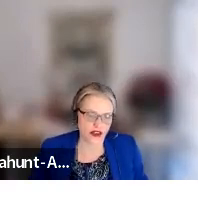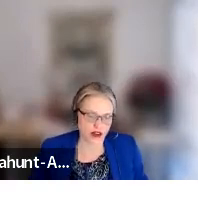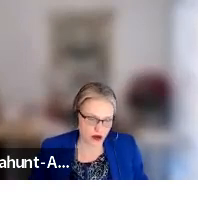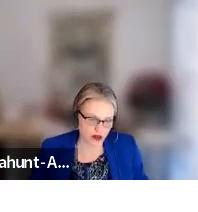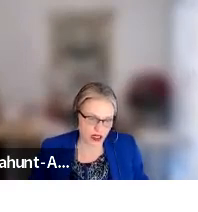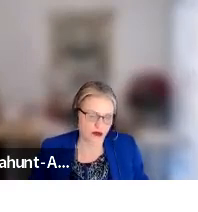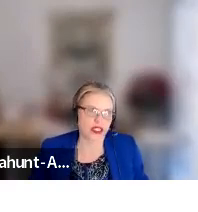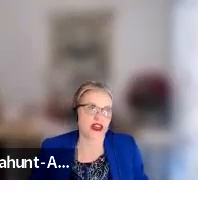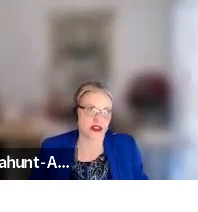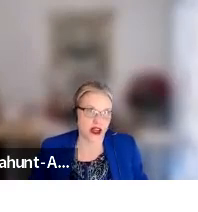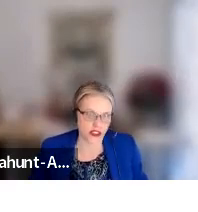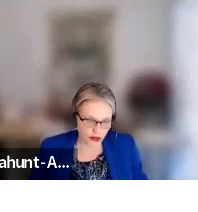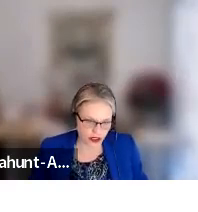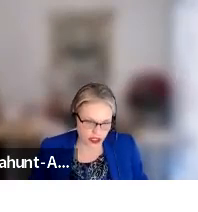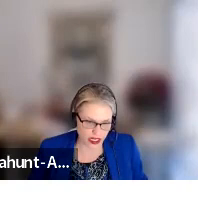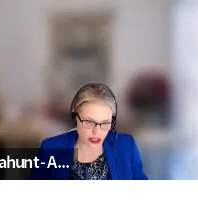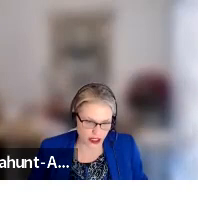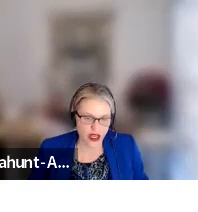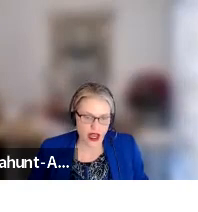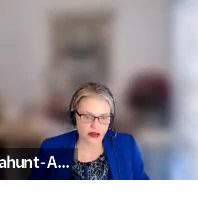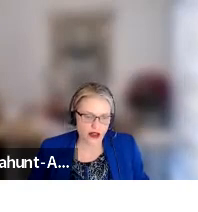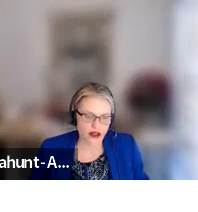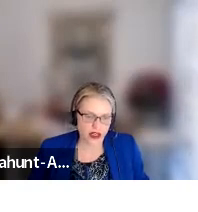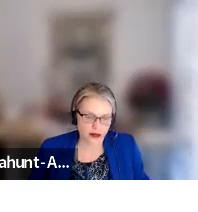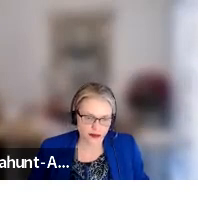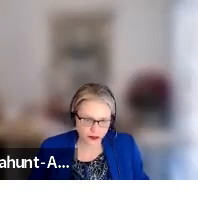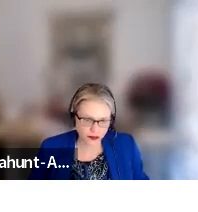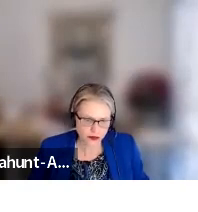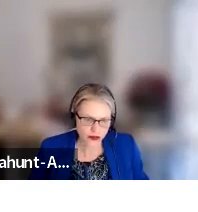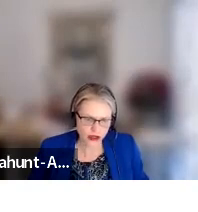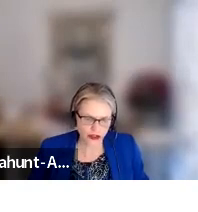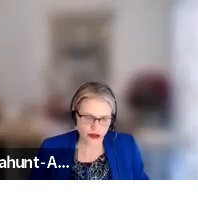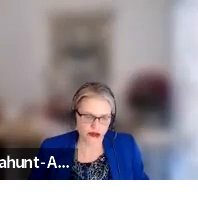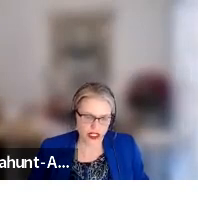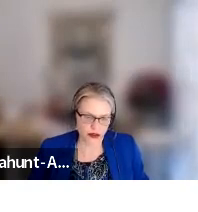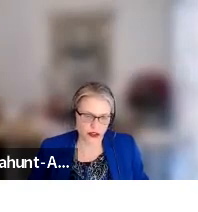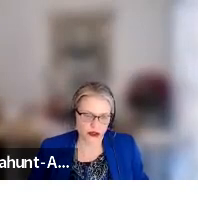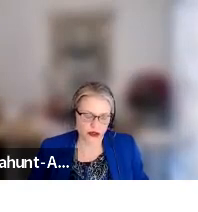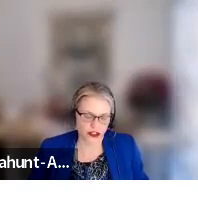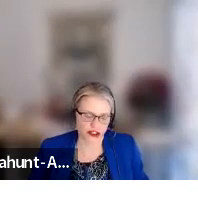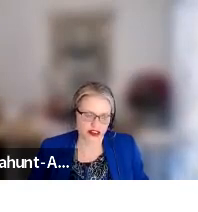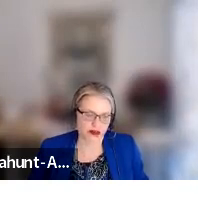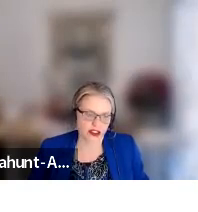And then, there's a follow-up video of what he's like several years later. And then, there's an 'on your own' video, too, which is 35 minutes.